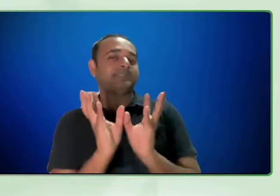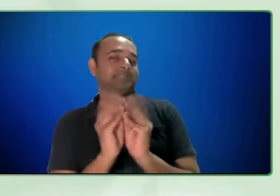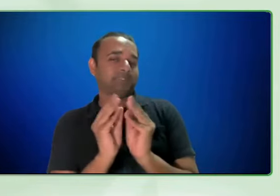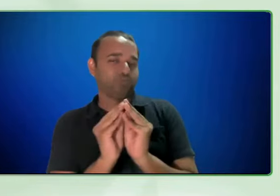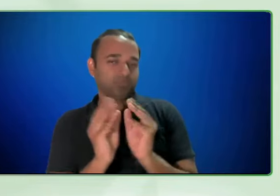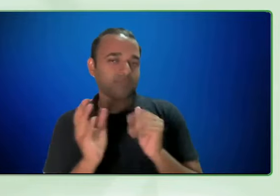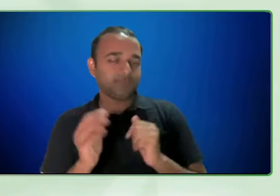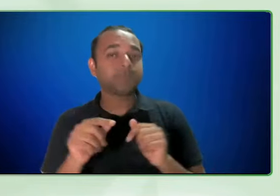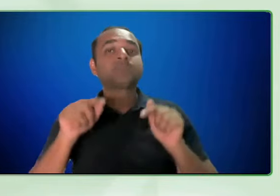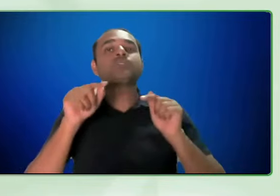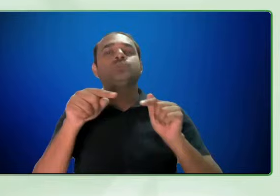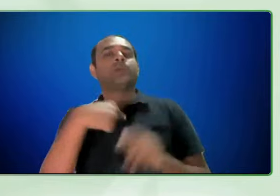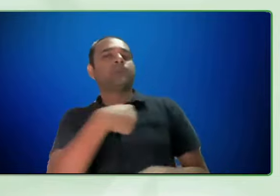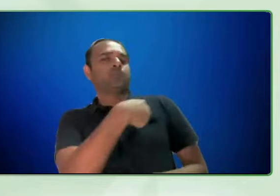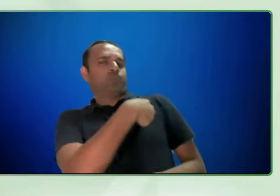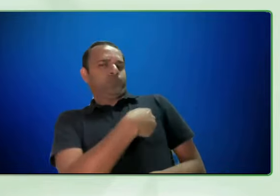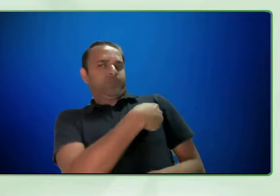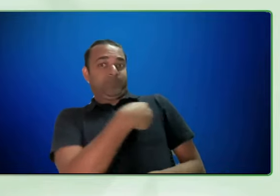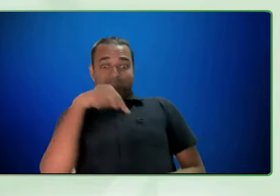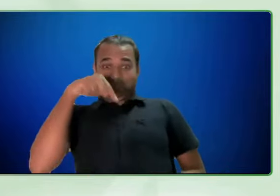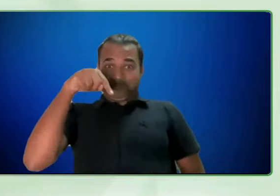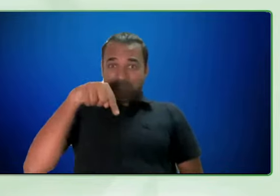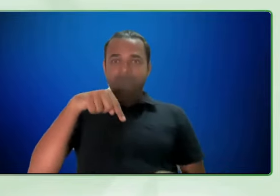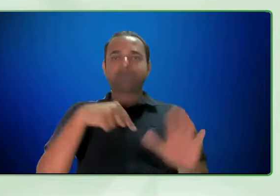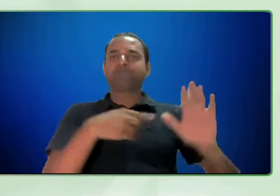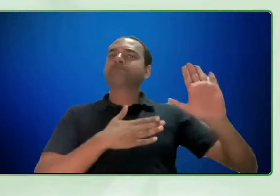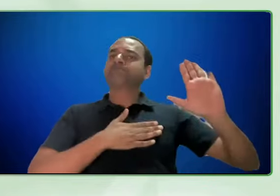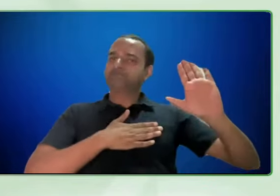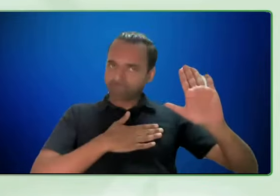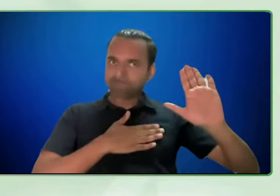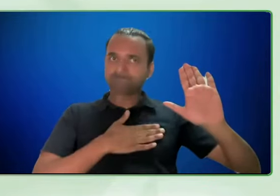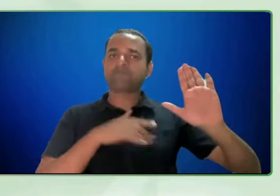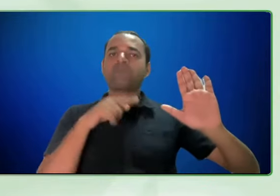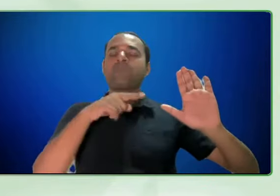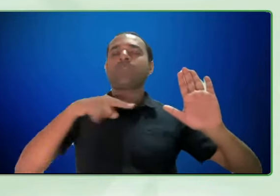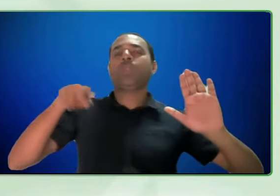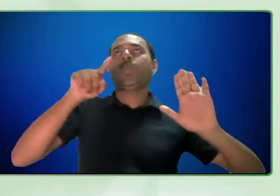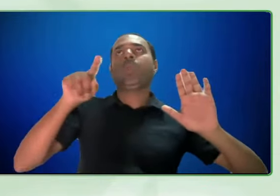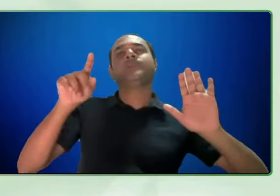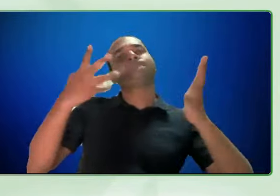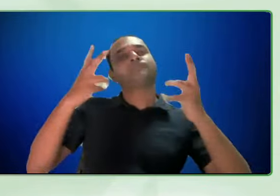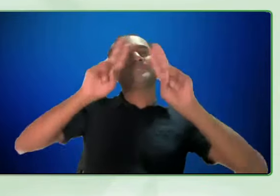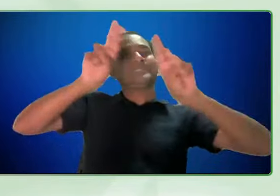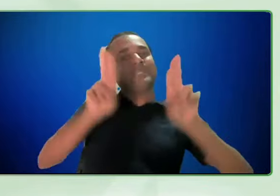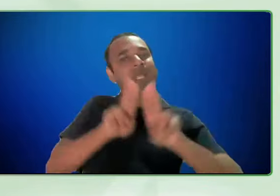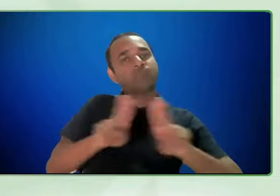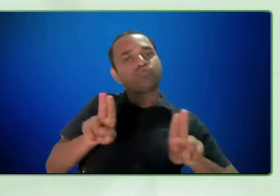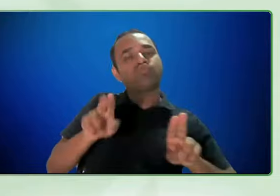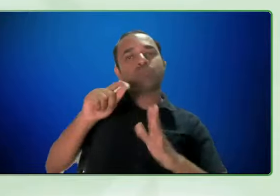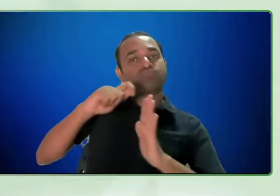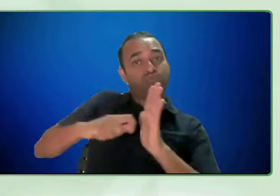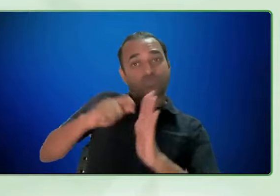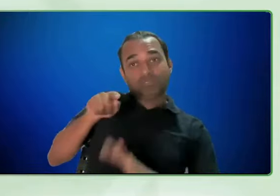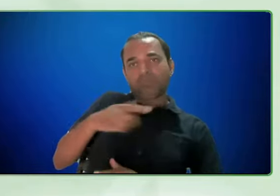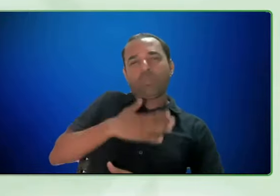working with innovations, please come forward and let us know. We will try to integrate you asbestos